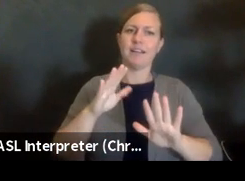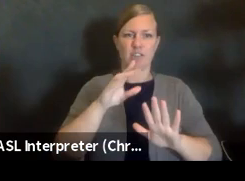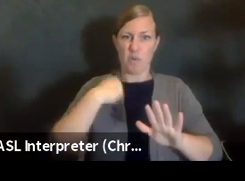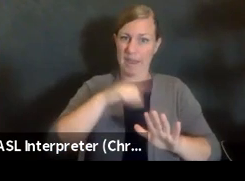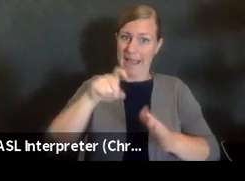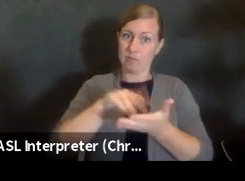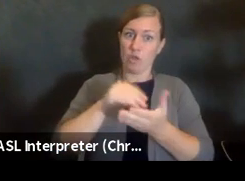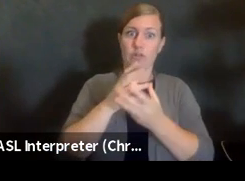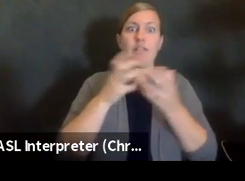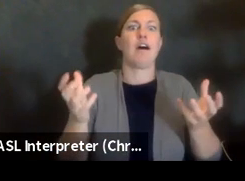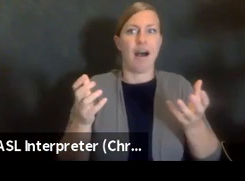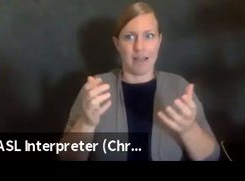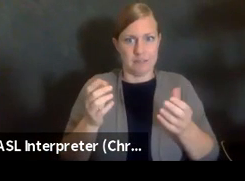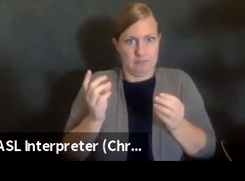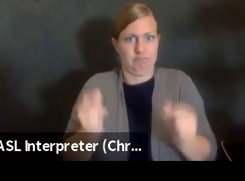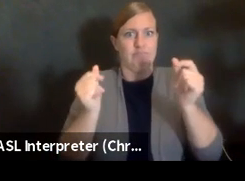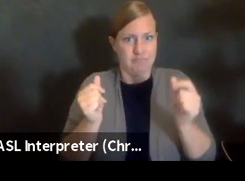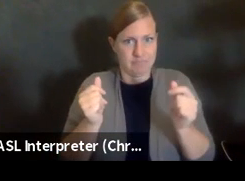Katherine Livick - ESD 112: But be willing to listen.